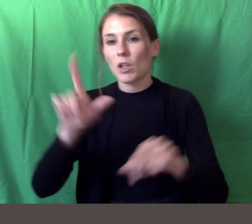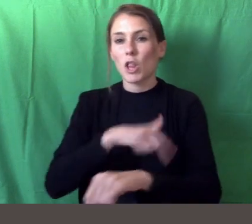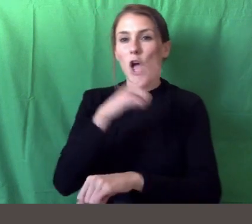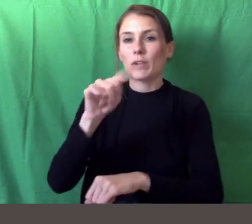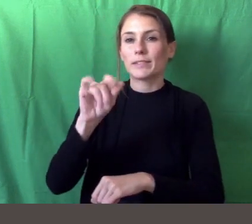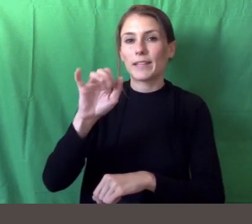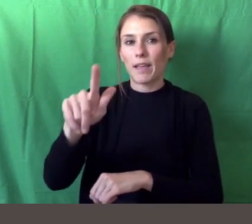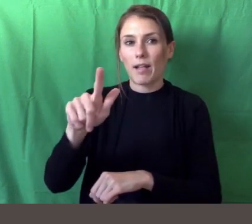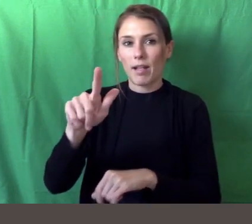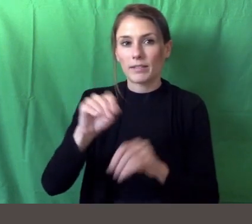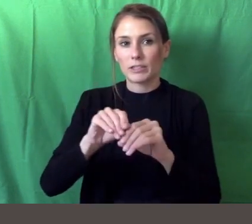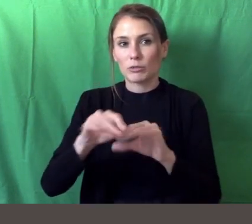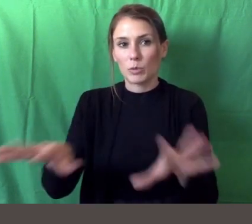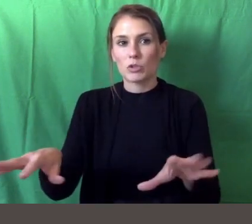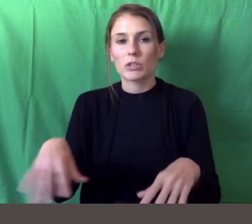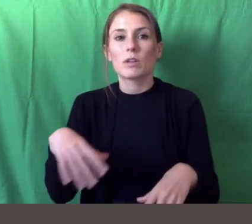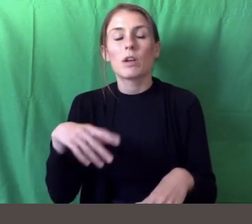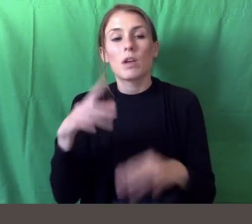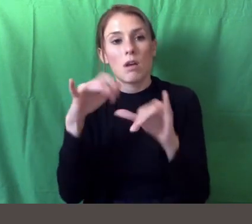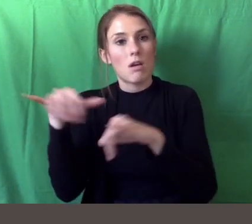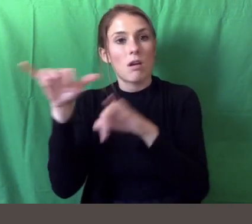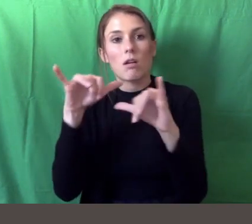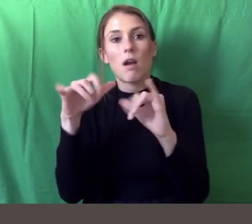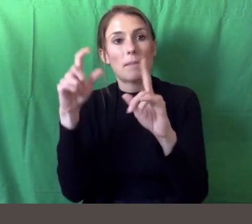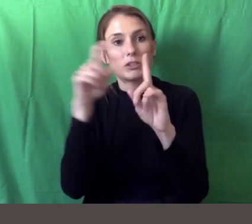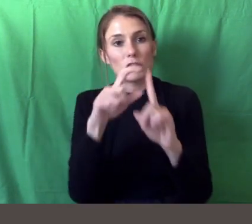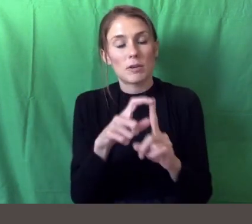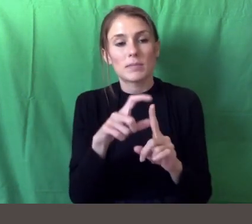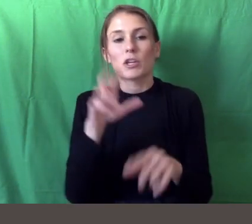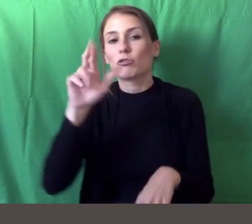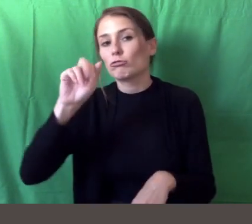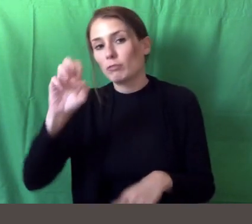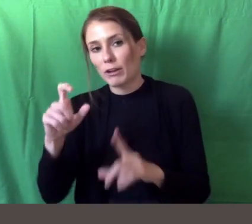vocabularies, with some very common terms and very rare terms.